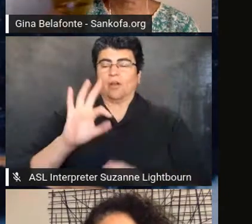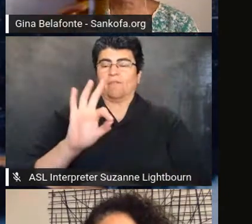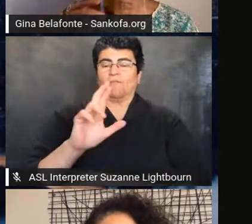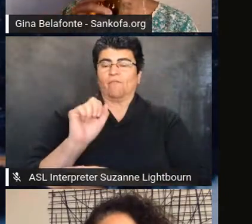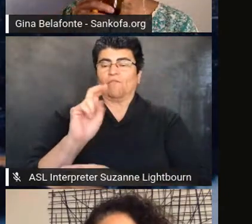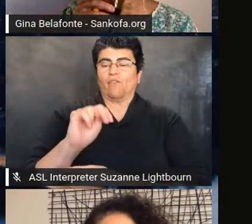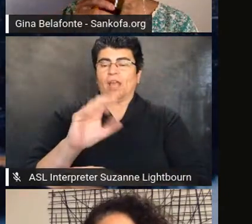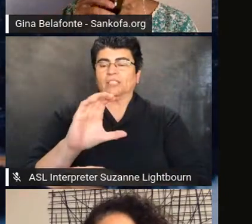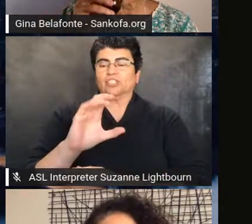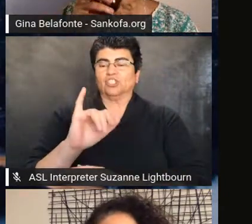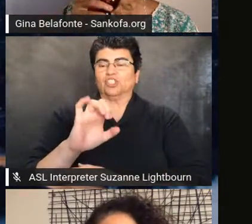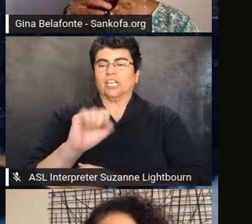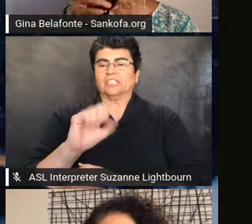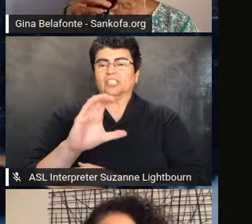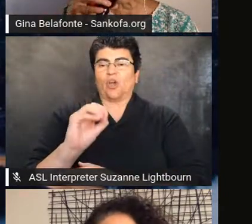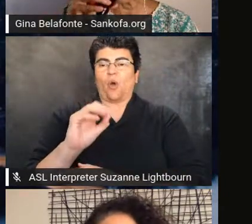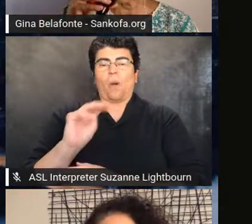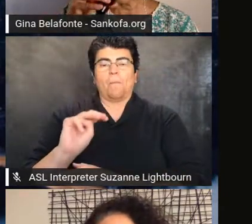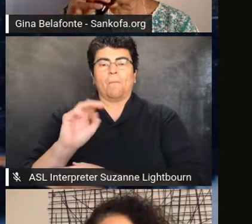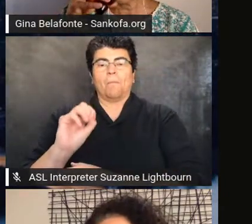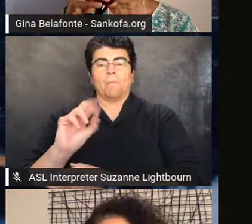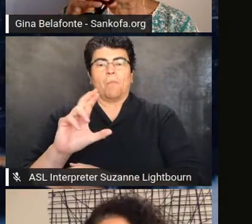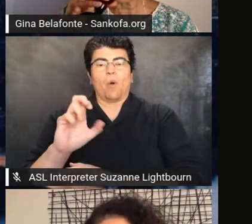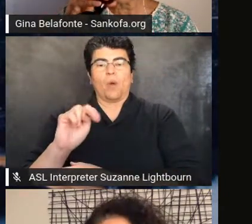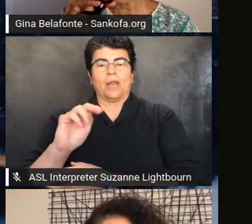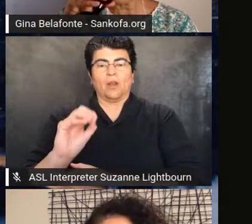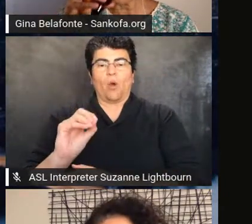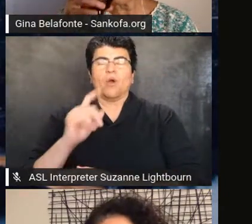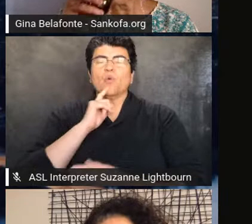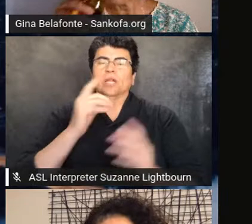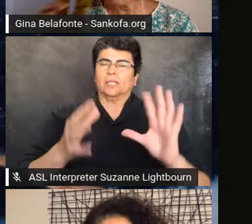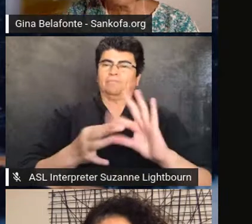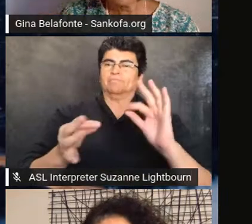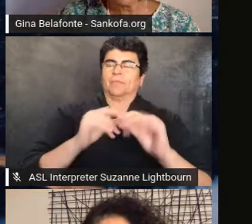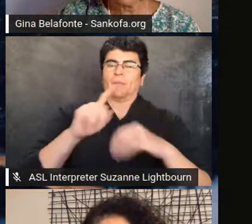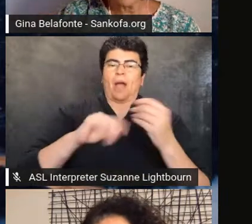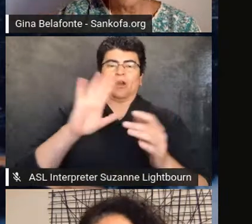and it really spoke about his challenges with colorblindness